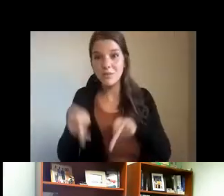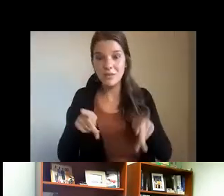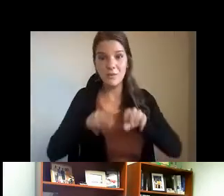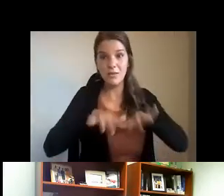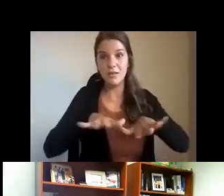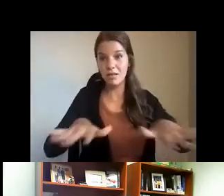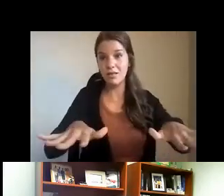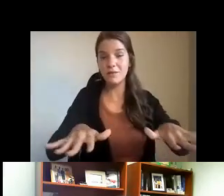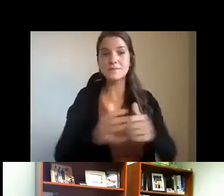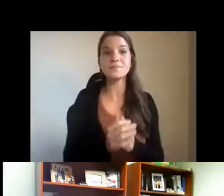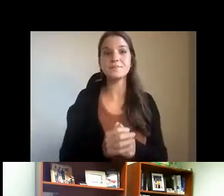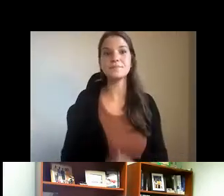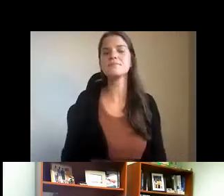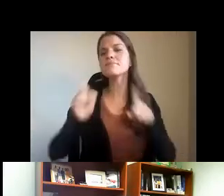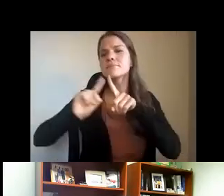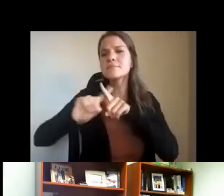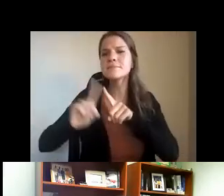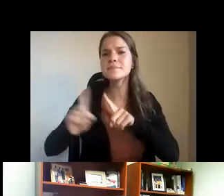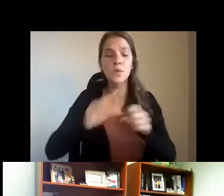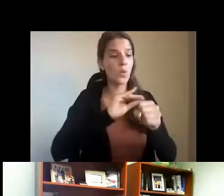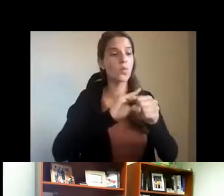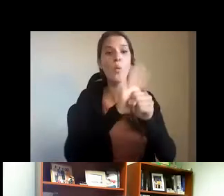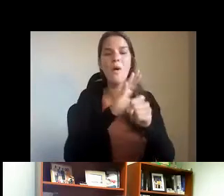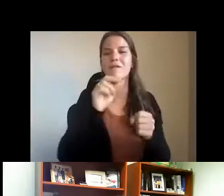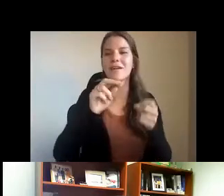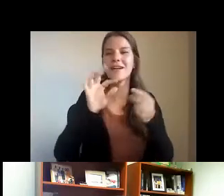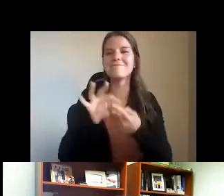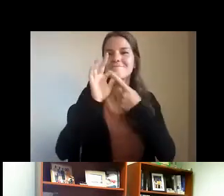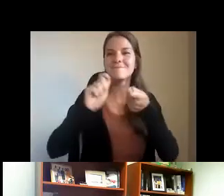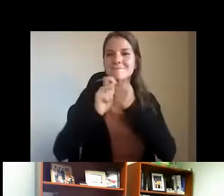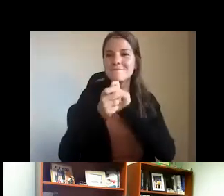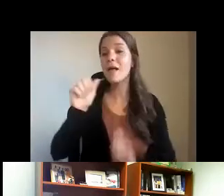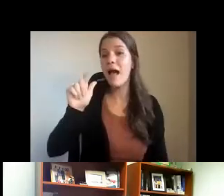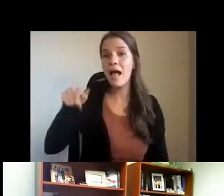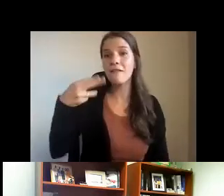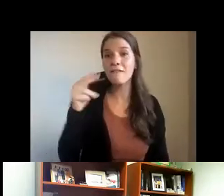Subsequent variants of the code virus have emerged like the alpha strain which has a greater R naught